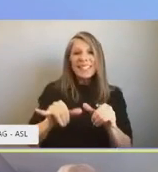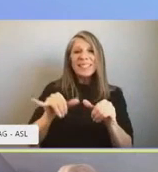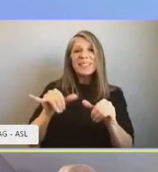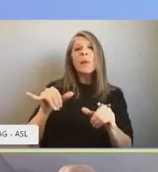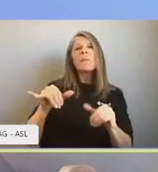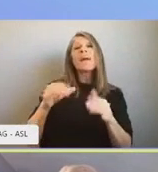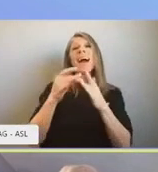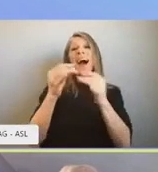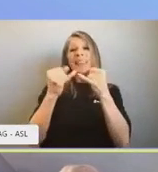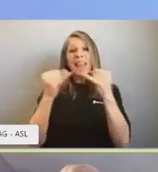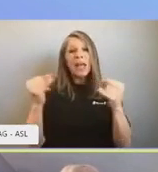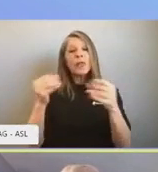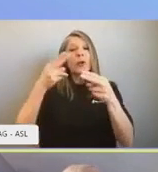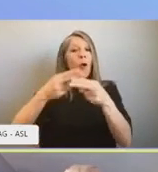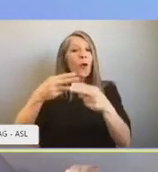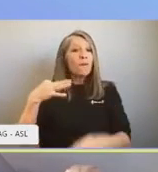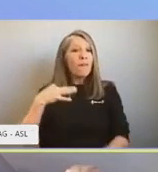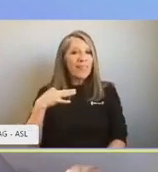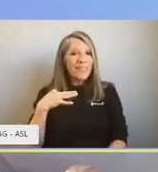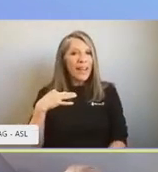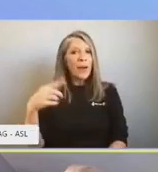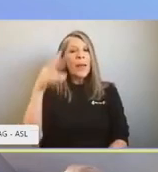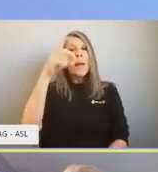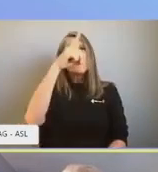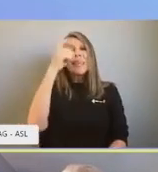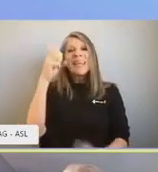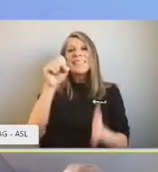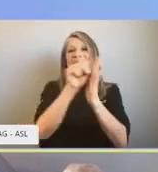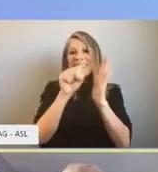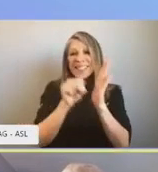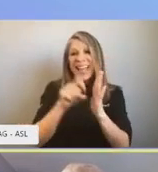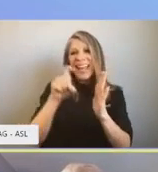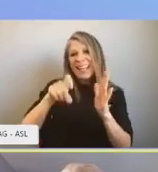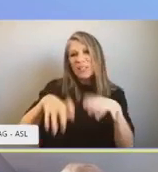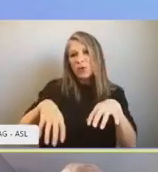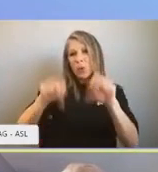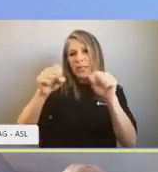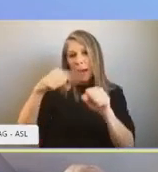development committee -- a boring name, but we were charged with developing the